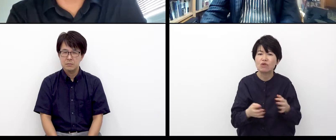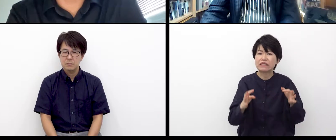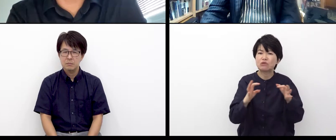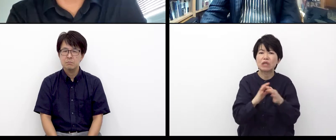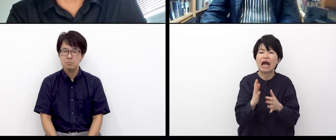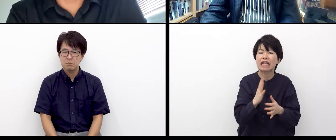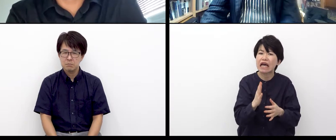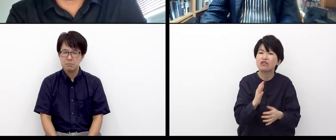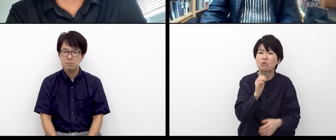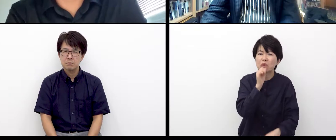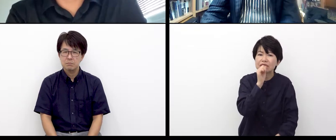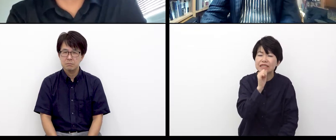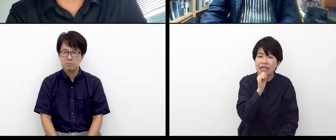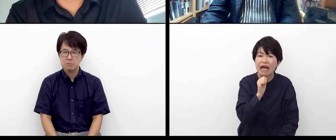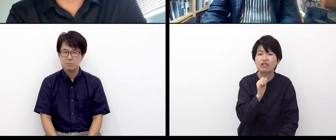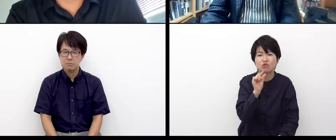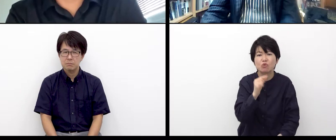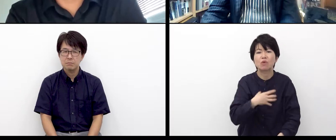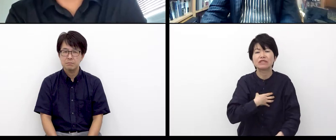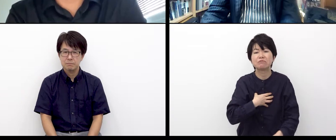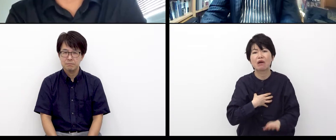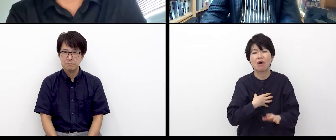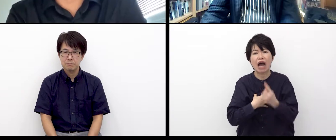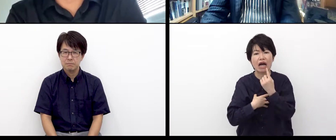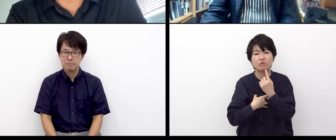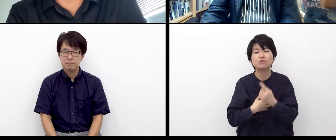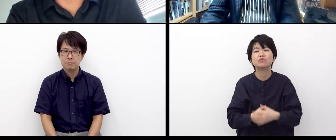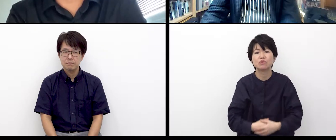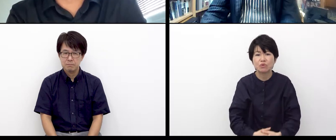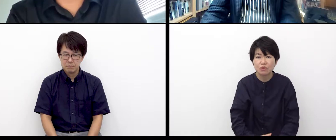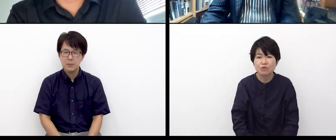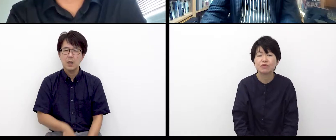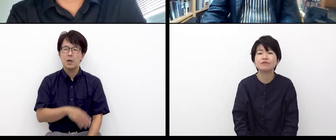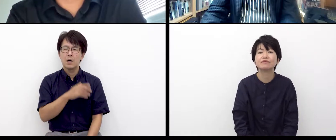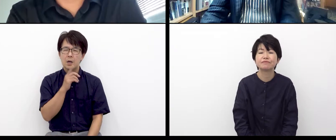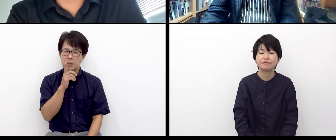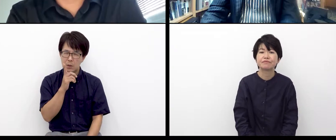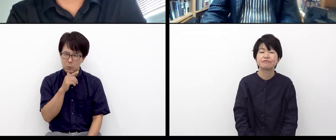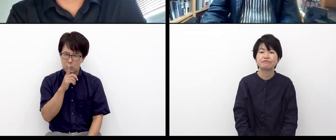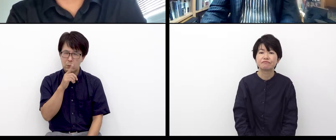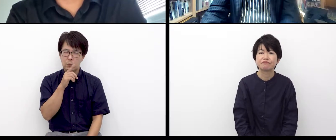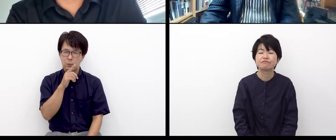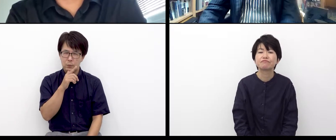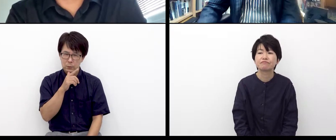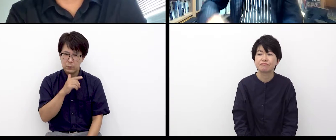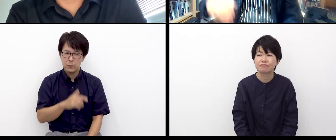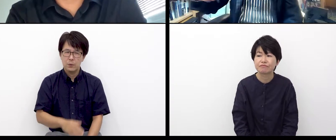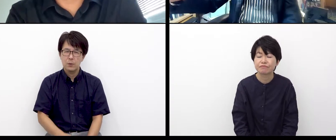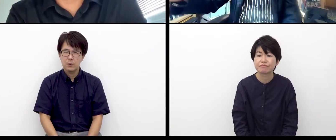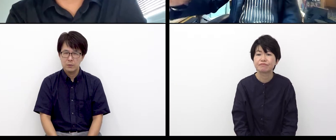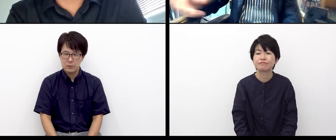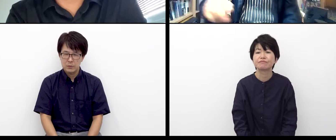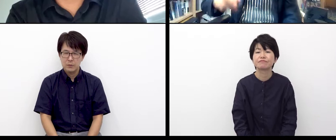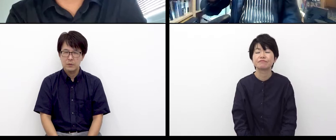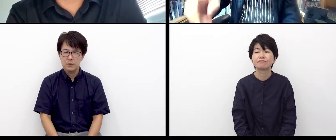such a feeling of inferiority. It happens that there is a land mine in unexpected places,